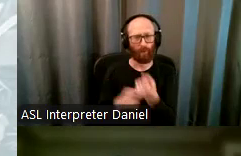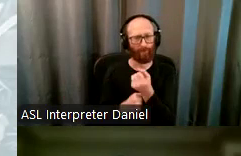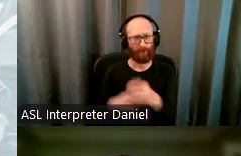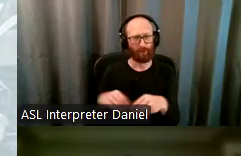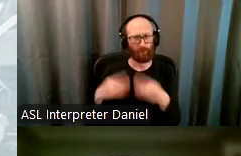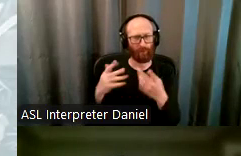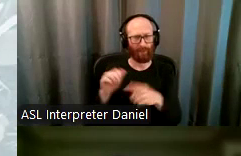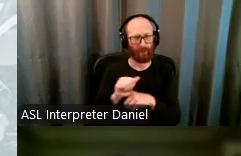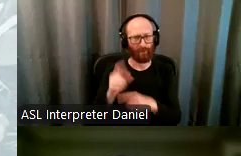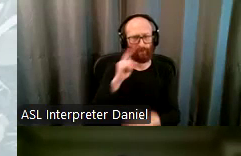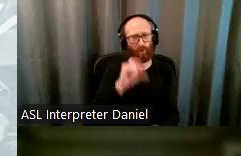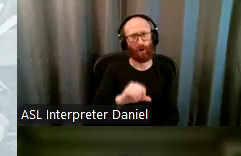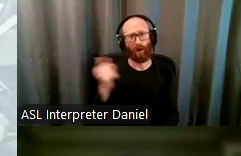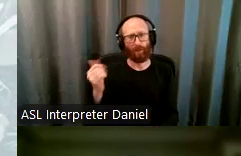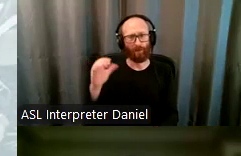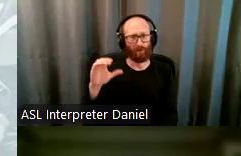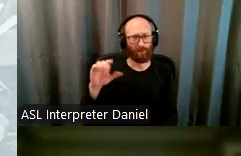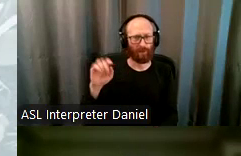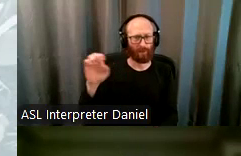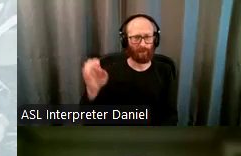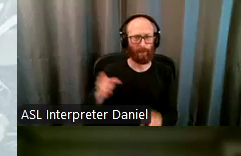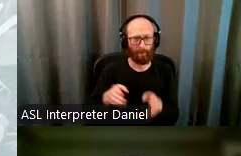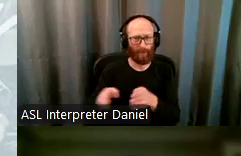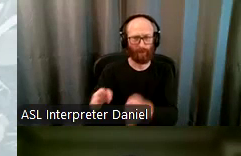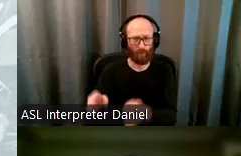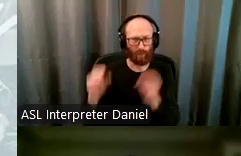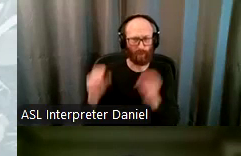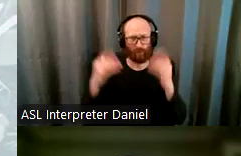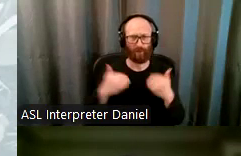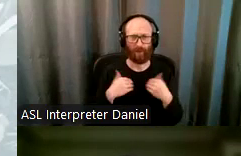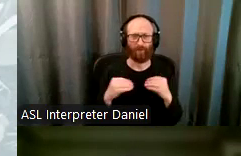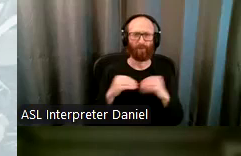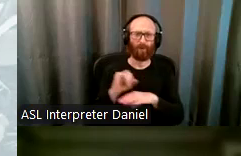other CTE pathway instructors who have more industry background versus formal teacher